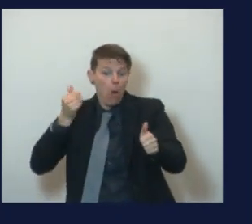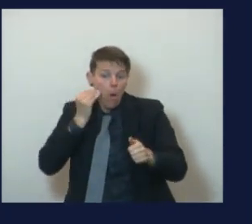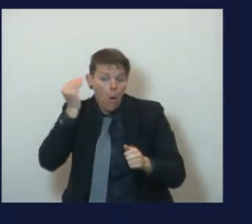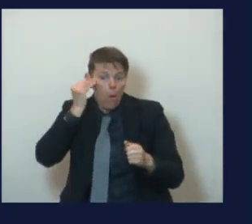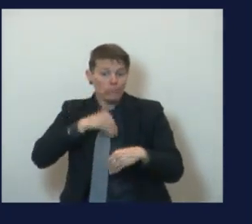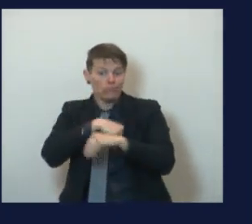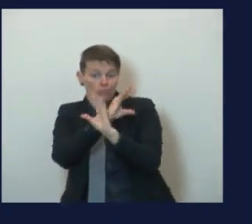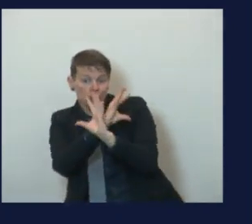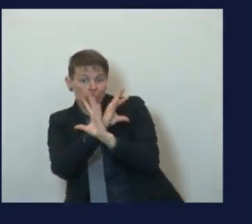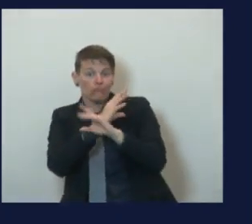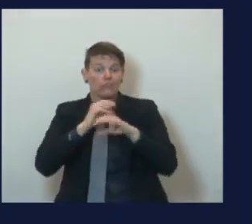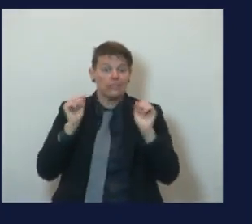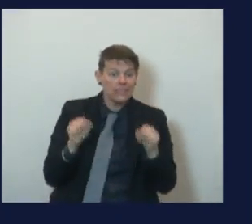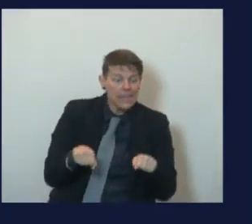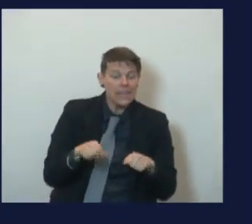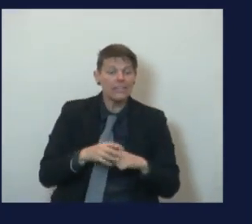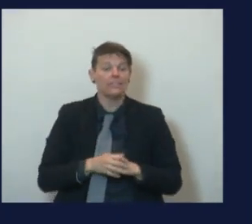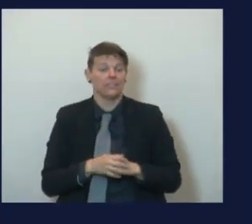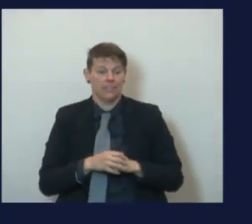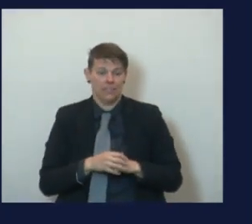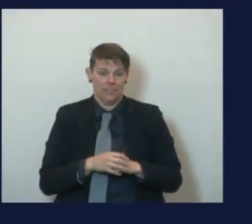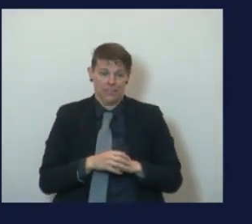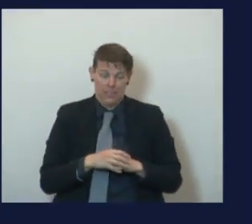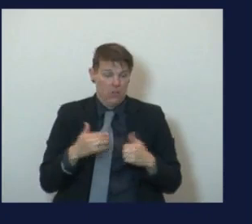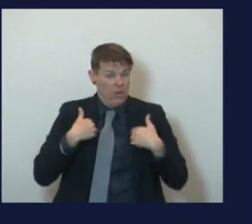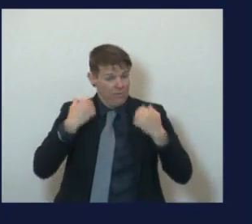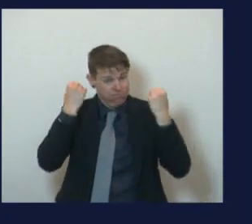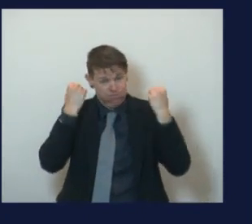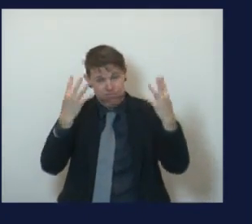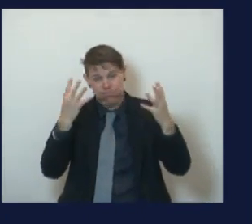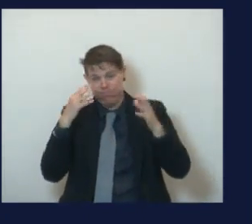WE NEED TO PROVIDE FOR ALL MEETINGS TO TAKE PLACE REMOTELY WHENEVER POSSIBLE.